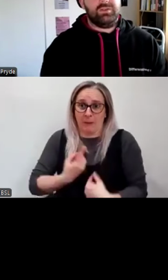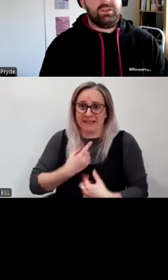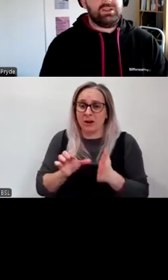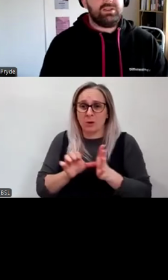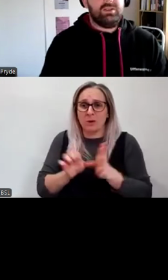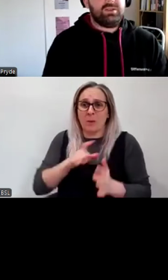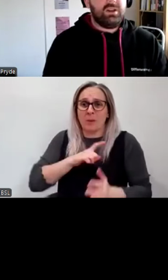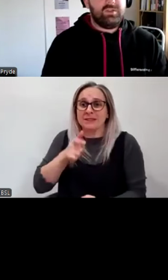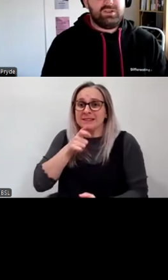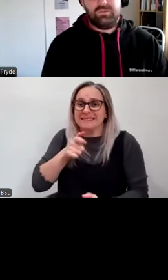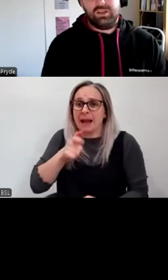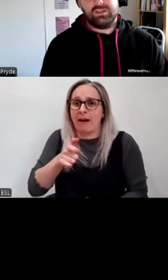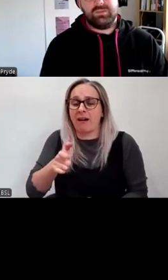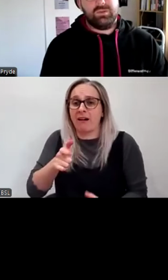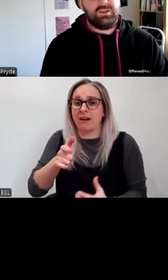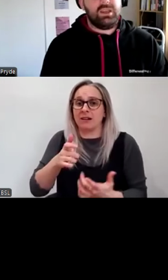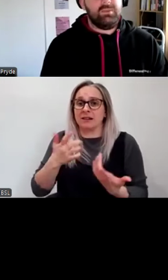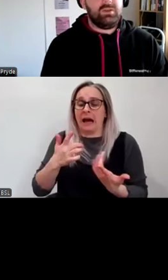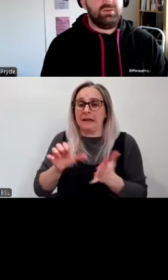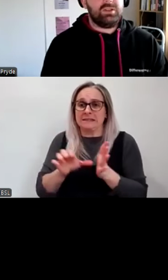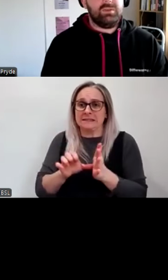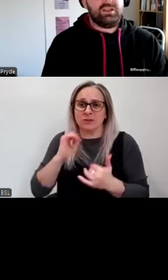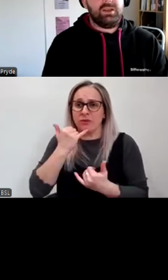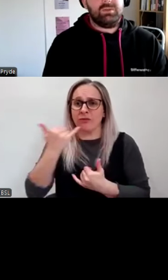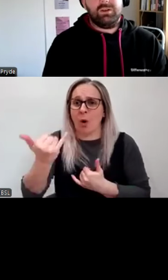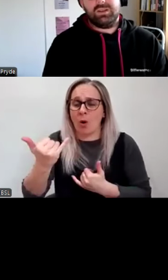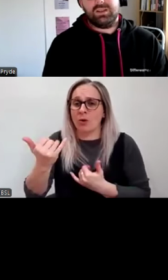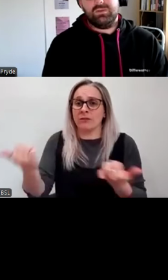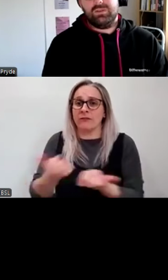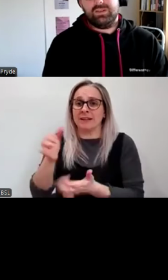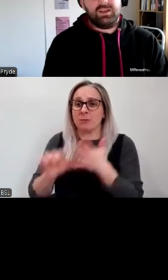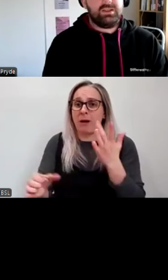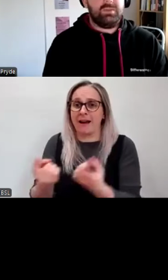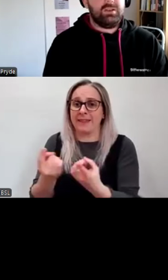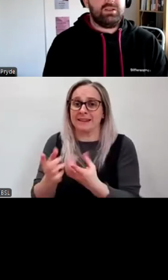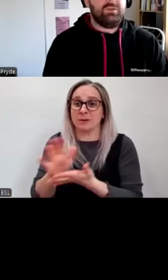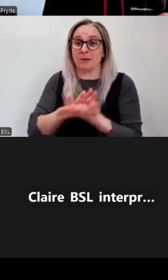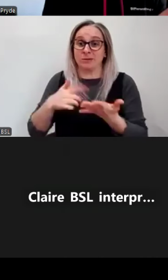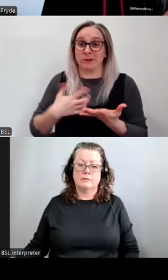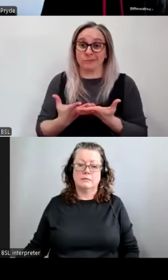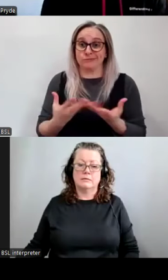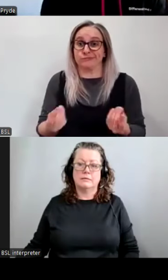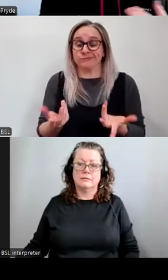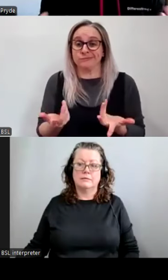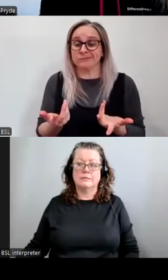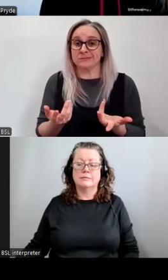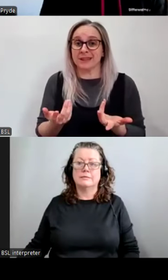and often leads us to using other lines of support like email, which means at times we will miss out on tickets because the phone line tickets go first.